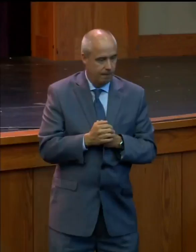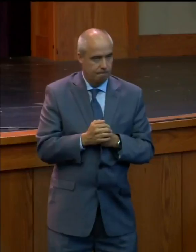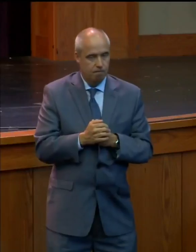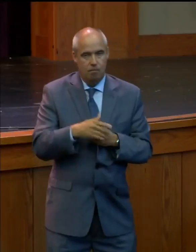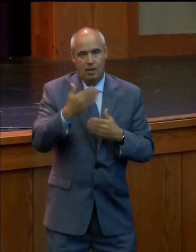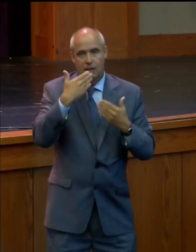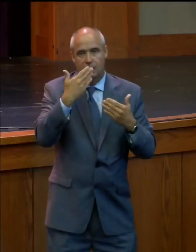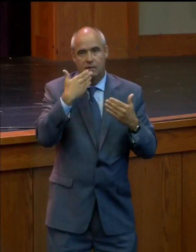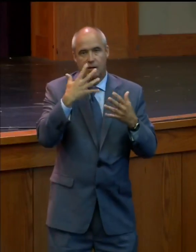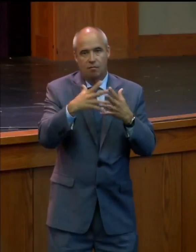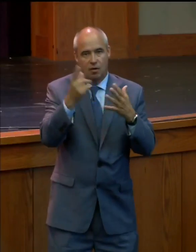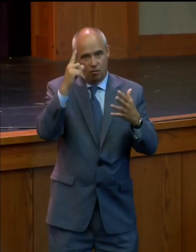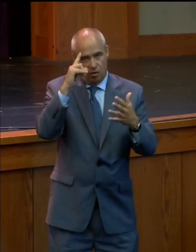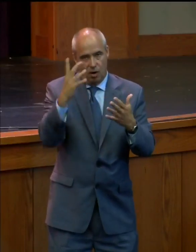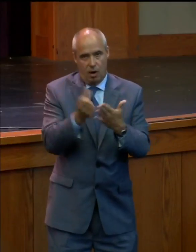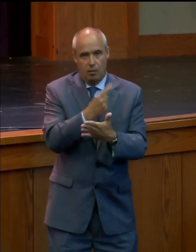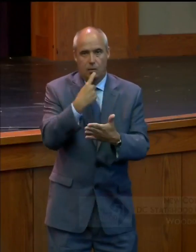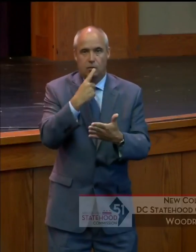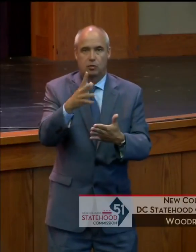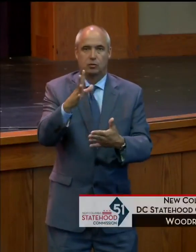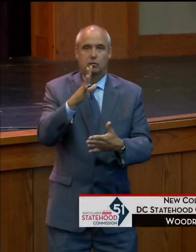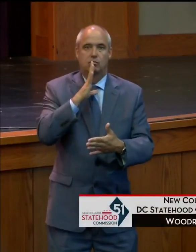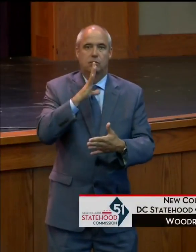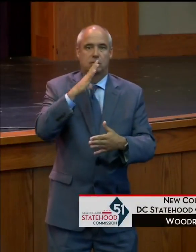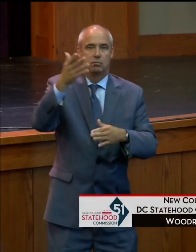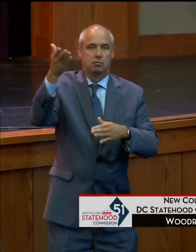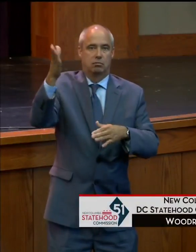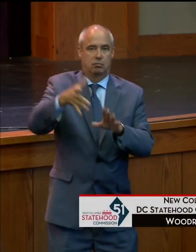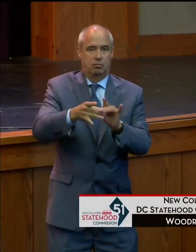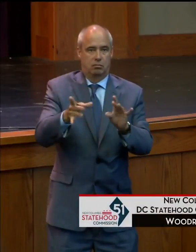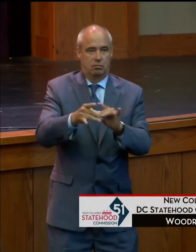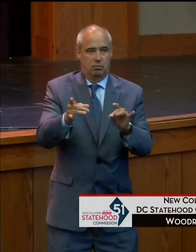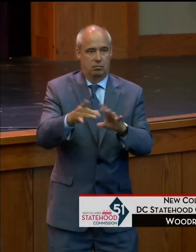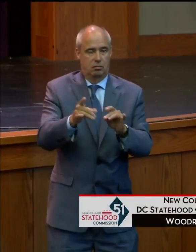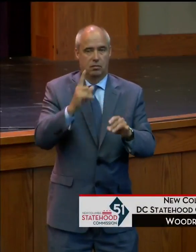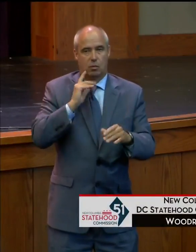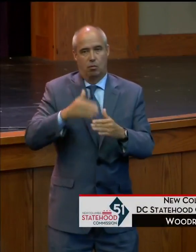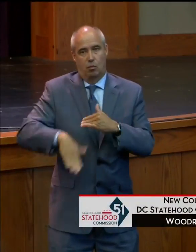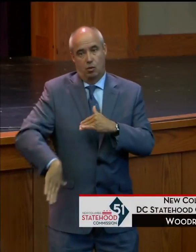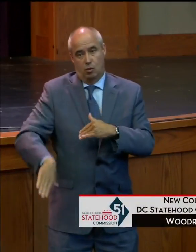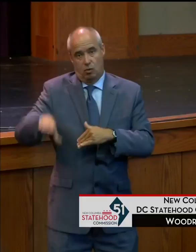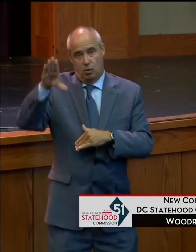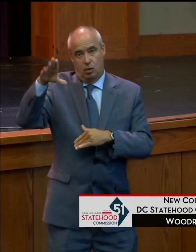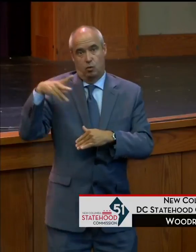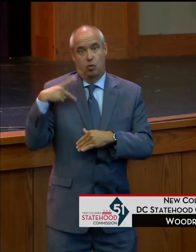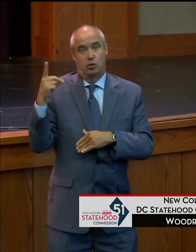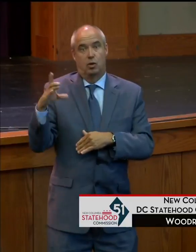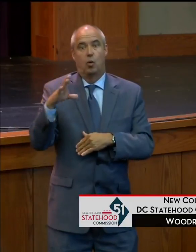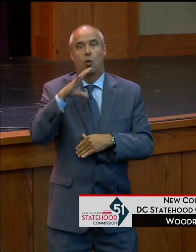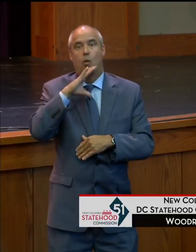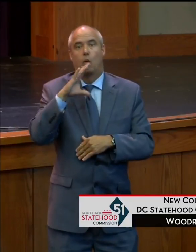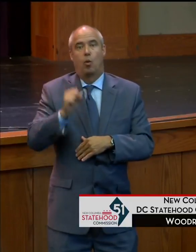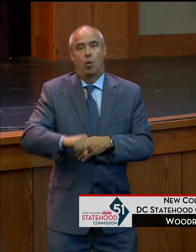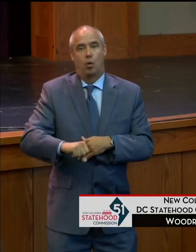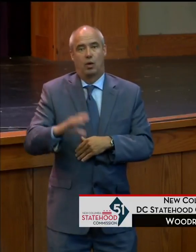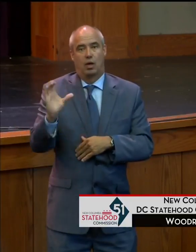THANK YOU VERY MUCH FOR THIS OPPORTUNITY TO SPEAK. I'M A NATE ITCH WASHINGTONIAN BORN IN THE OLD COLUMBIA HOSPITAL FOR WOMEN.